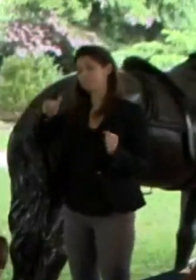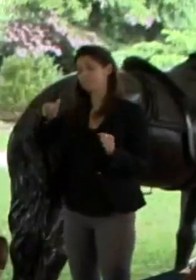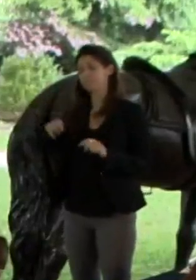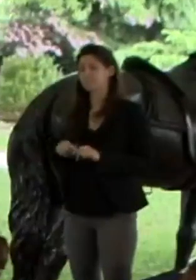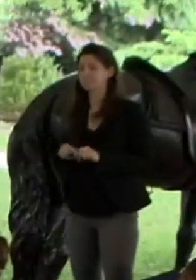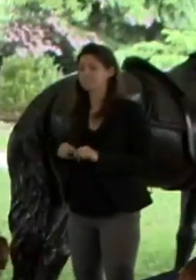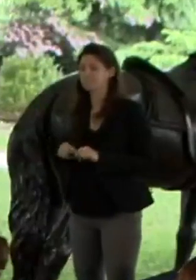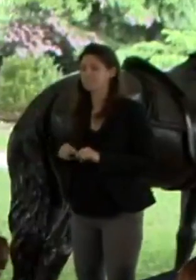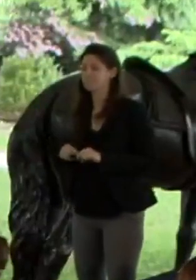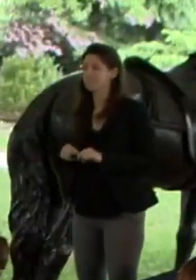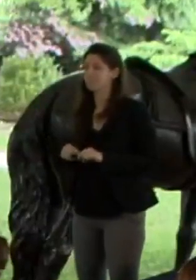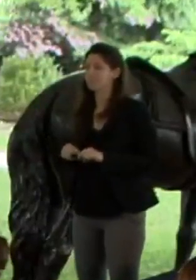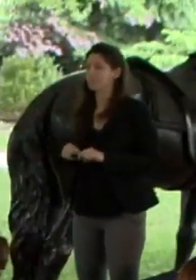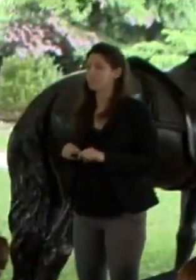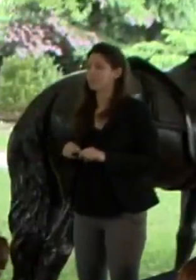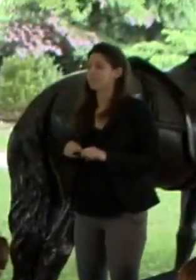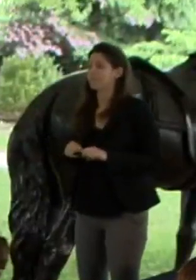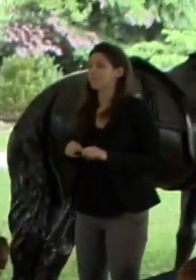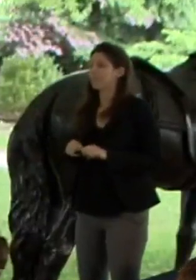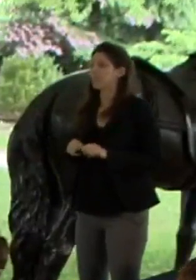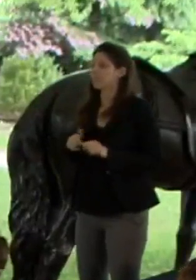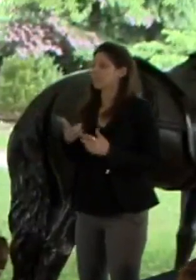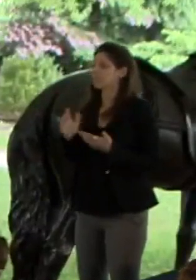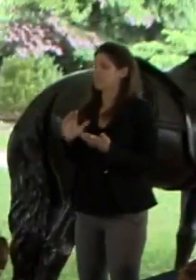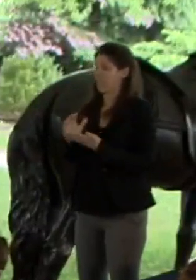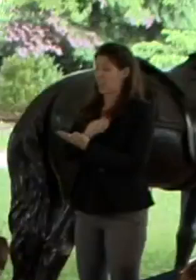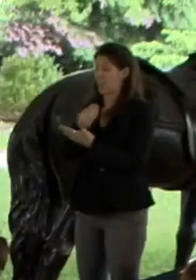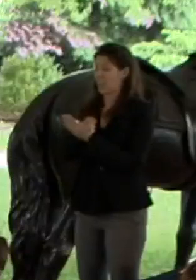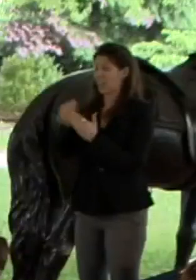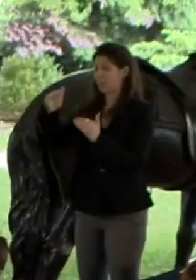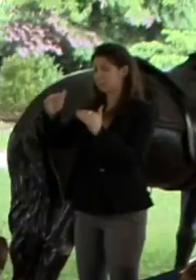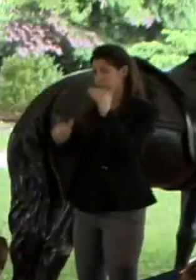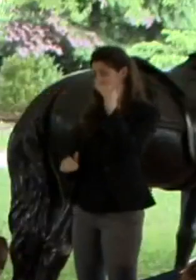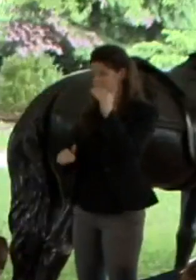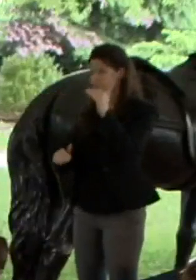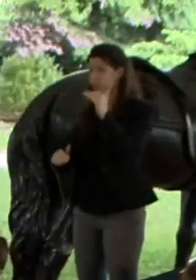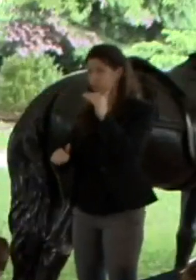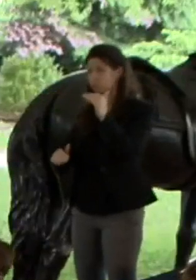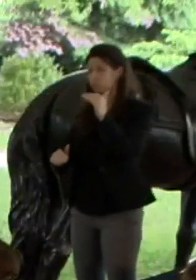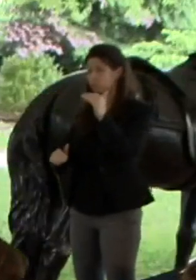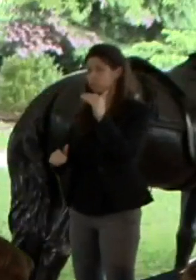IS IT WHAT IS WORKING GOOD FOR WHOM?